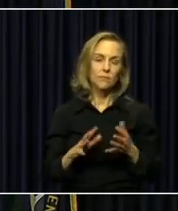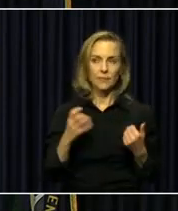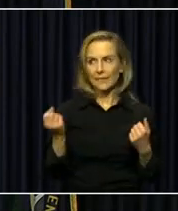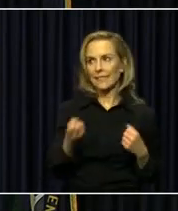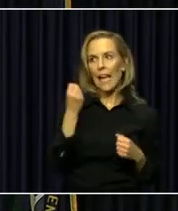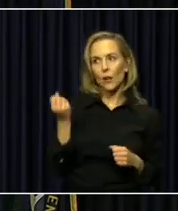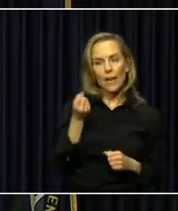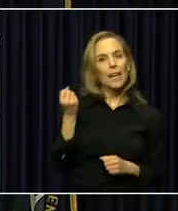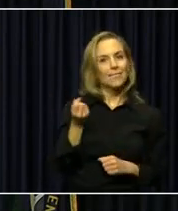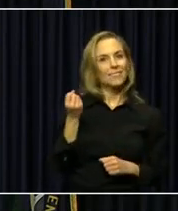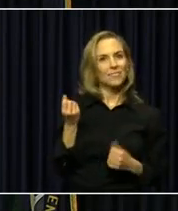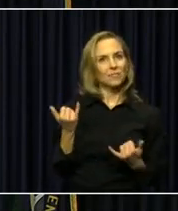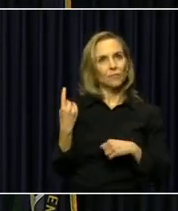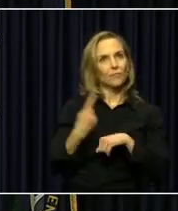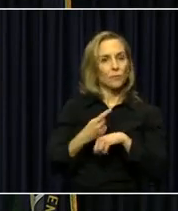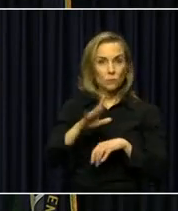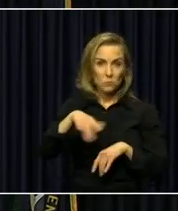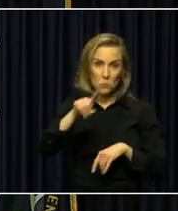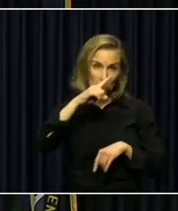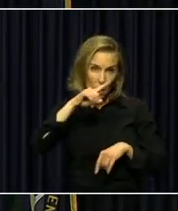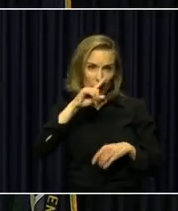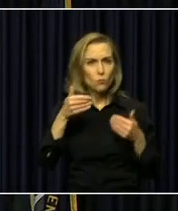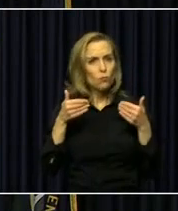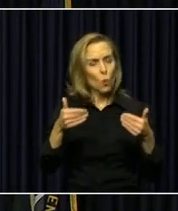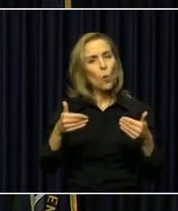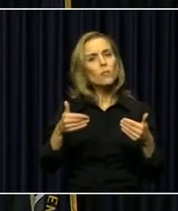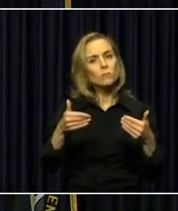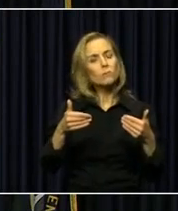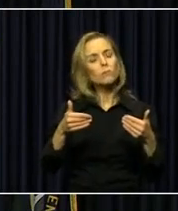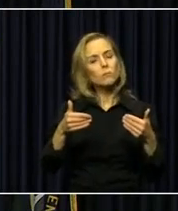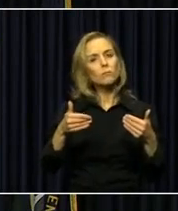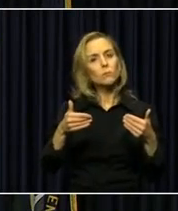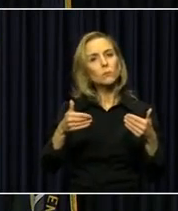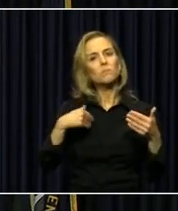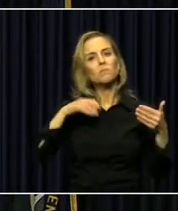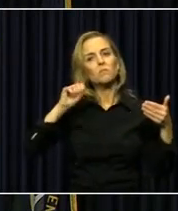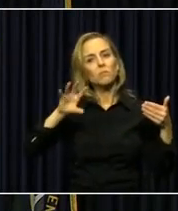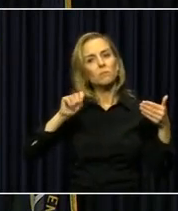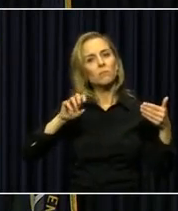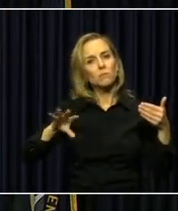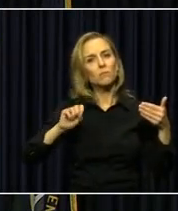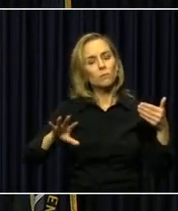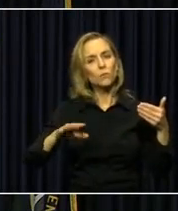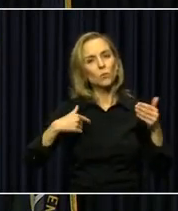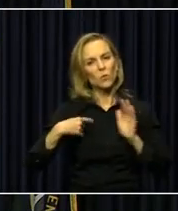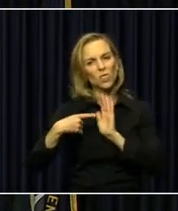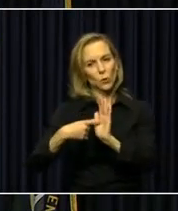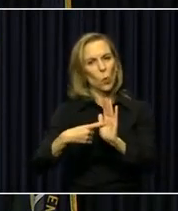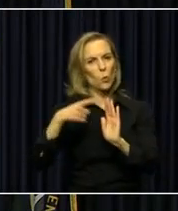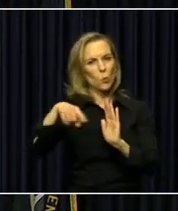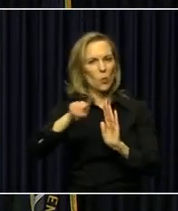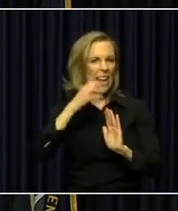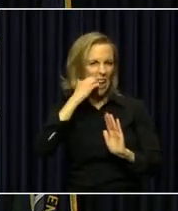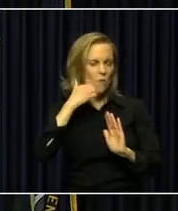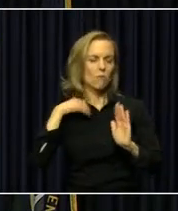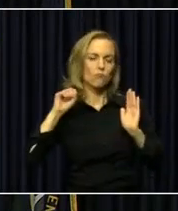GREEN RIVER AND WESTERN STATE HOSPITAL EVERY DAY IF IT WASN'T OF GREAT CONCERN.